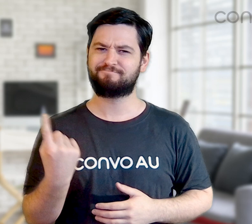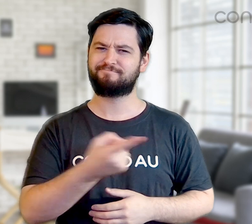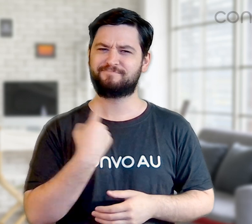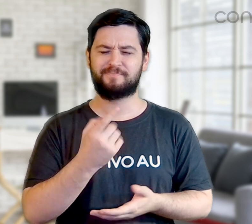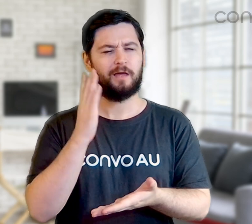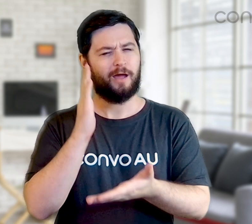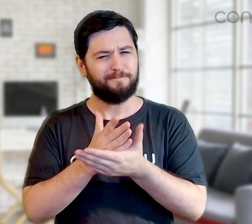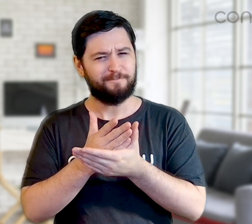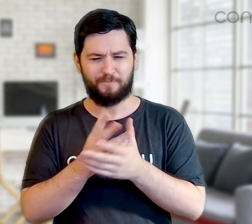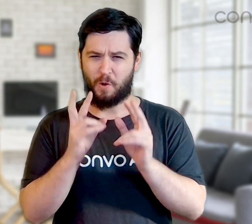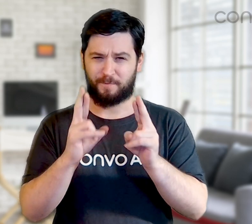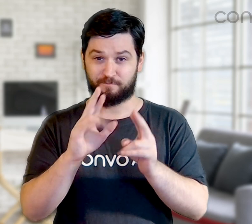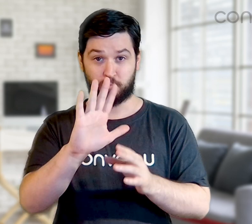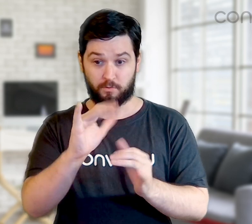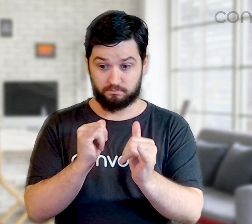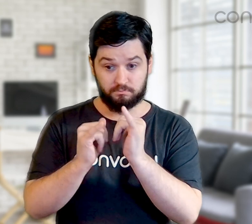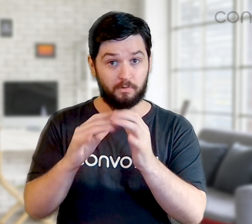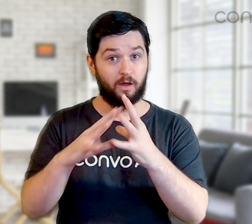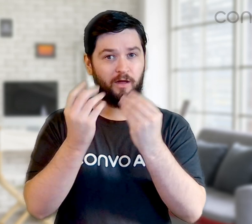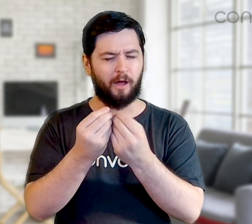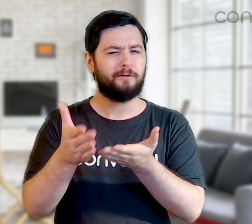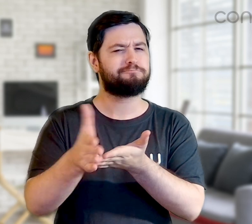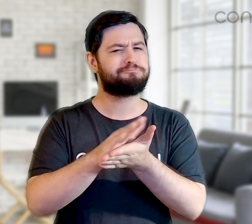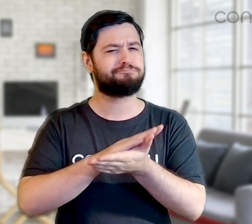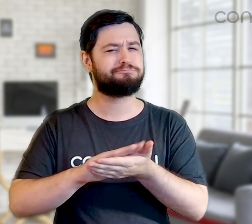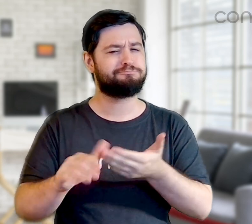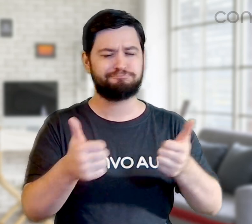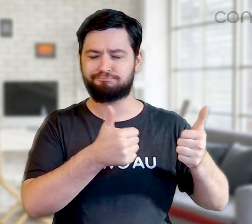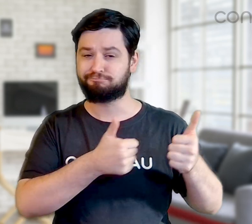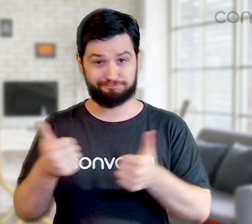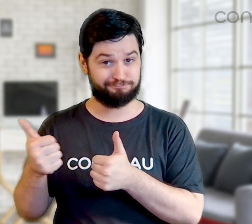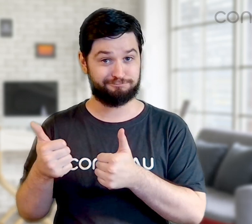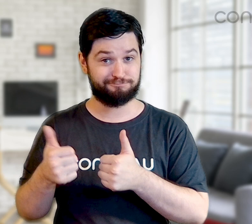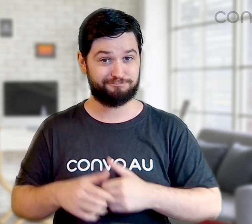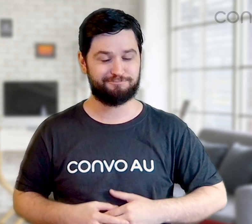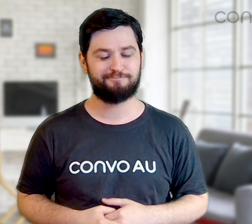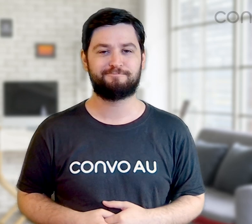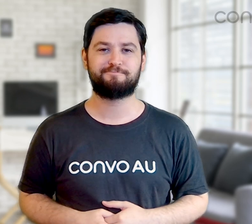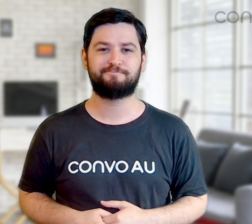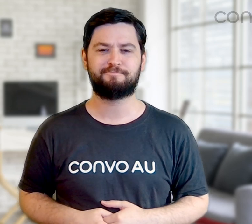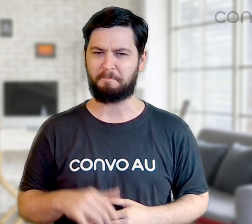We wish you all the best with your job interview!